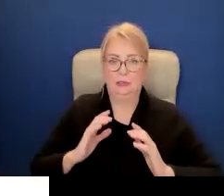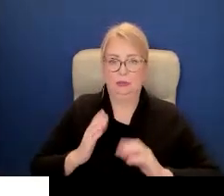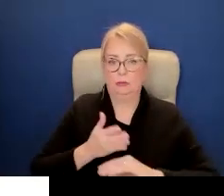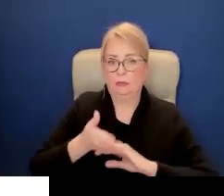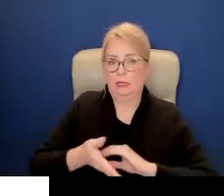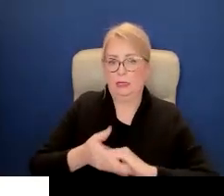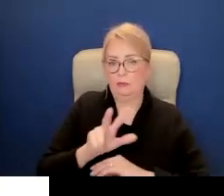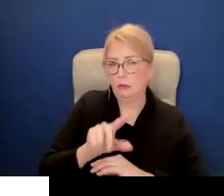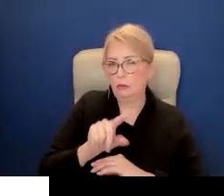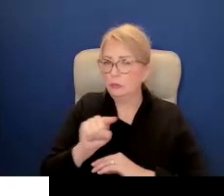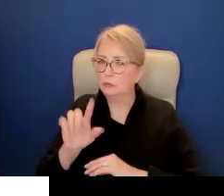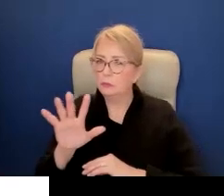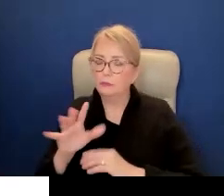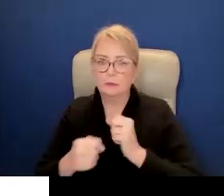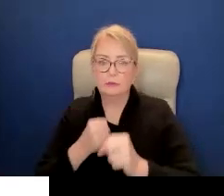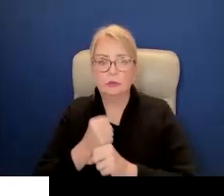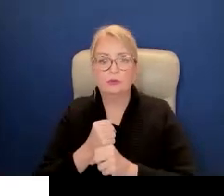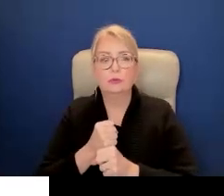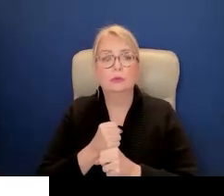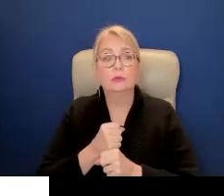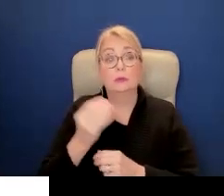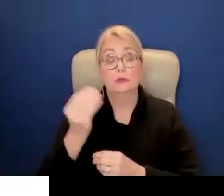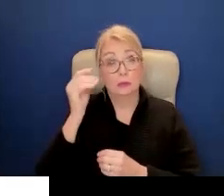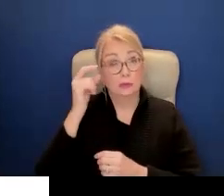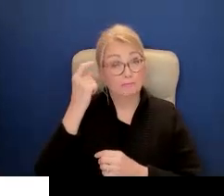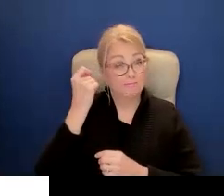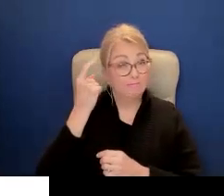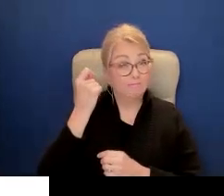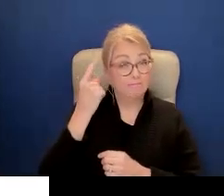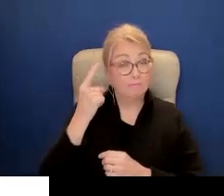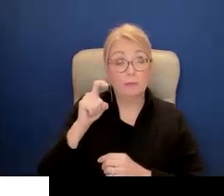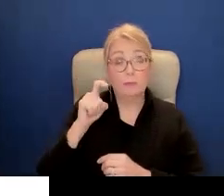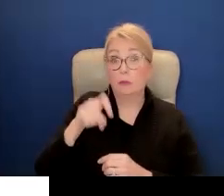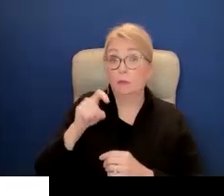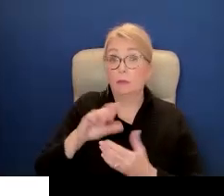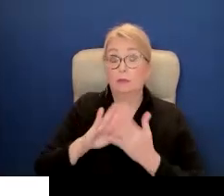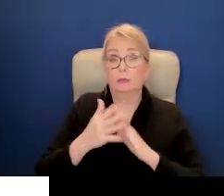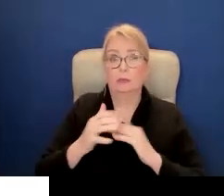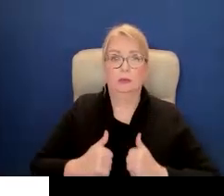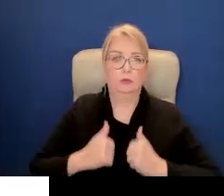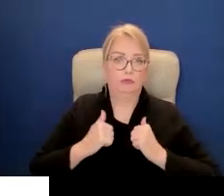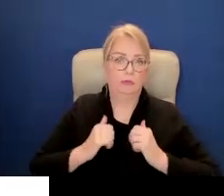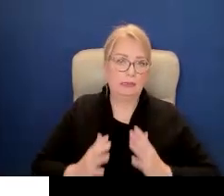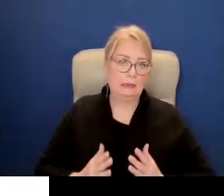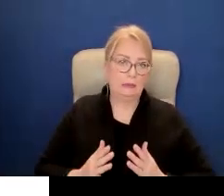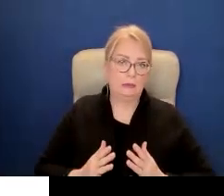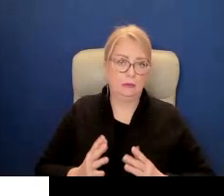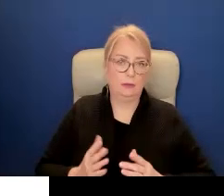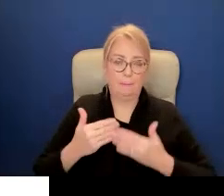And note that you have to be a resident before you apply to become a U.S. citizen.